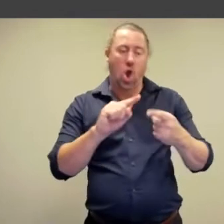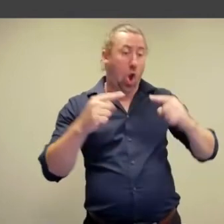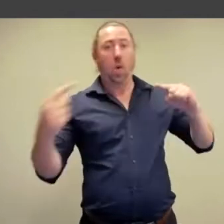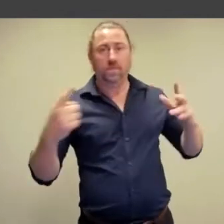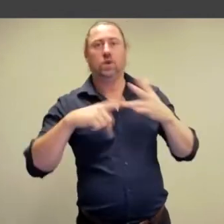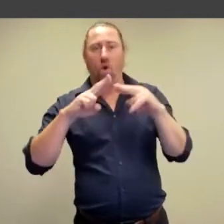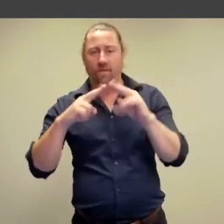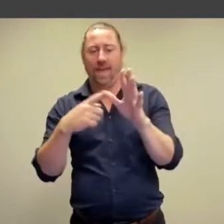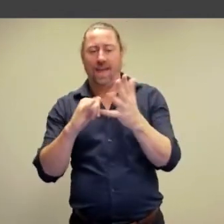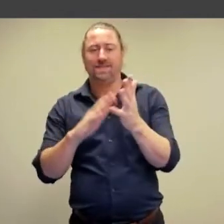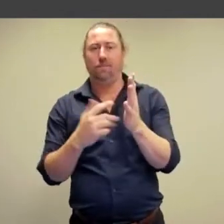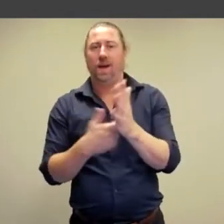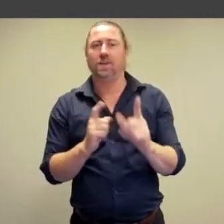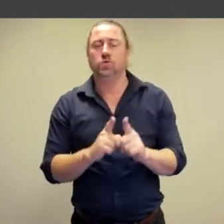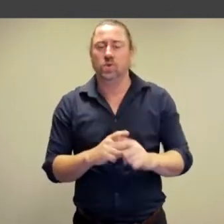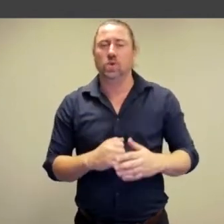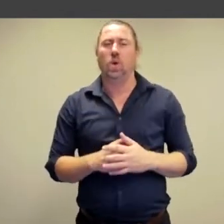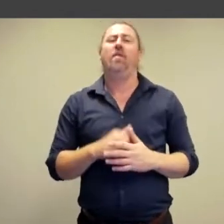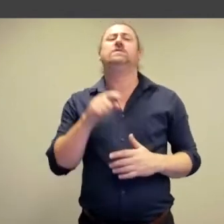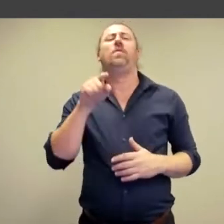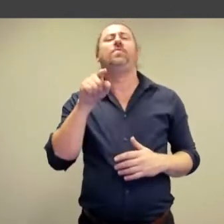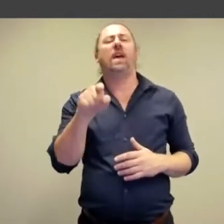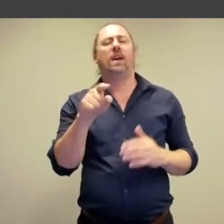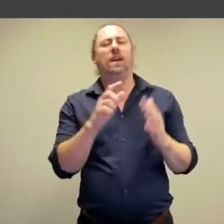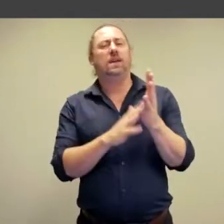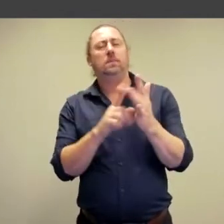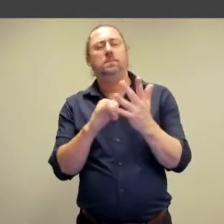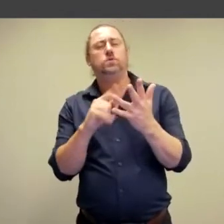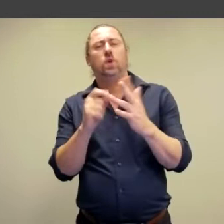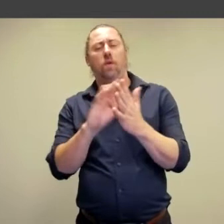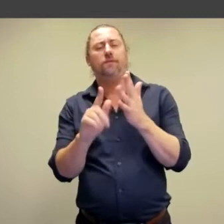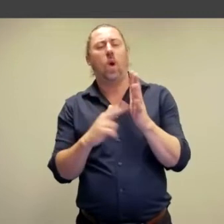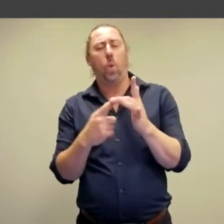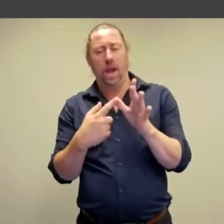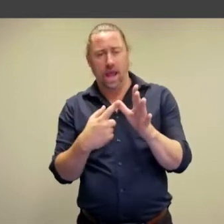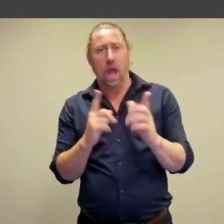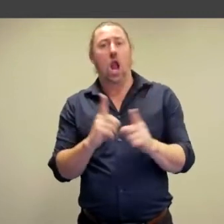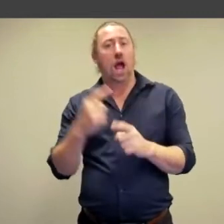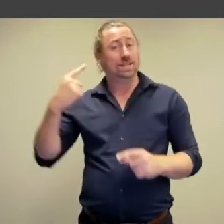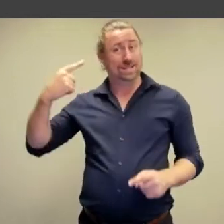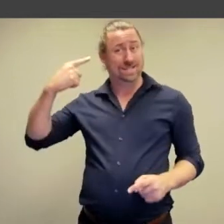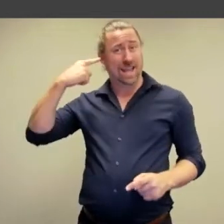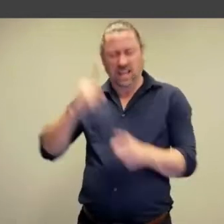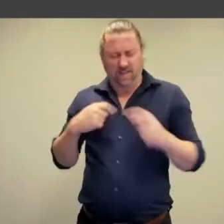Misophonia is a condition where sounds